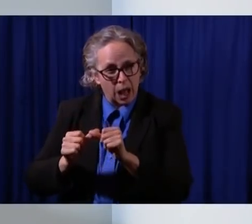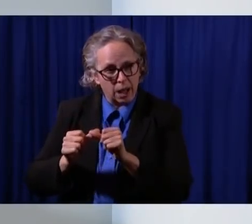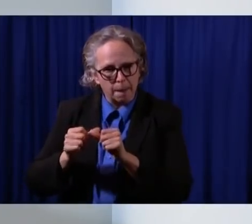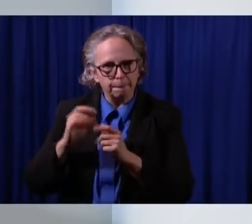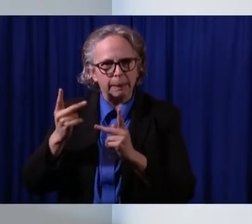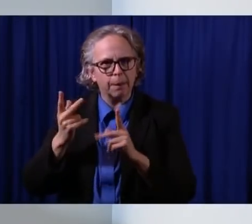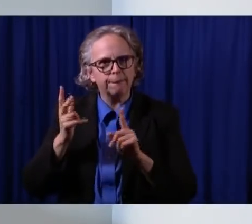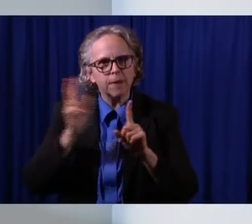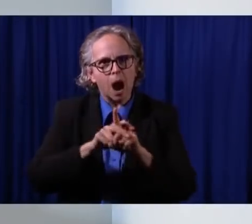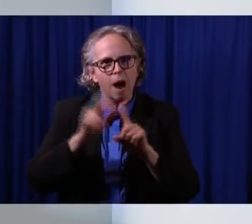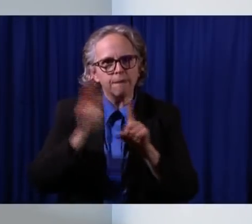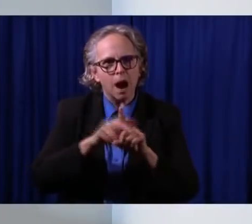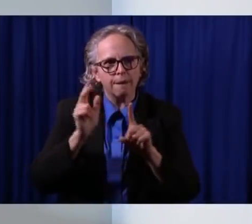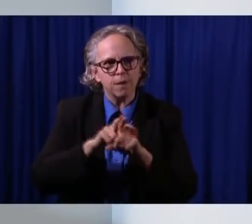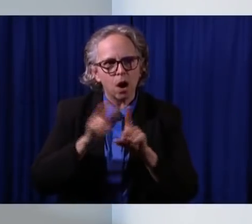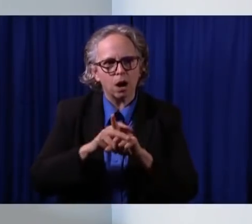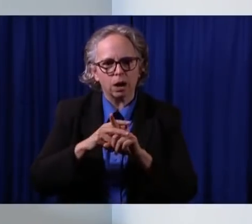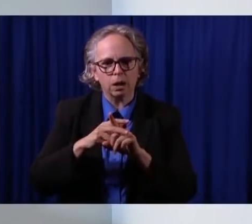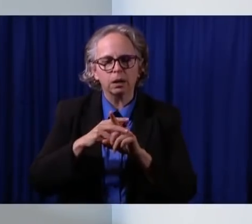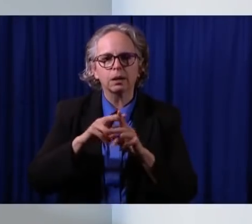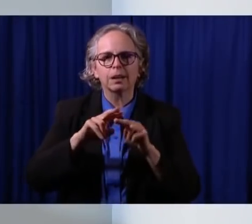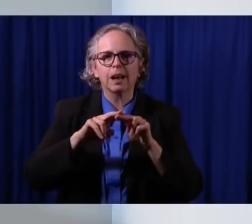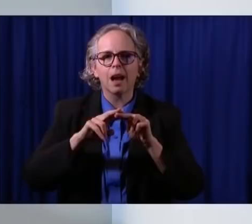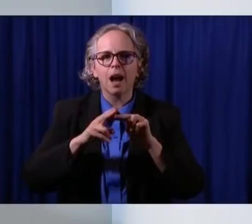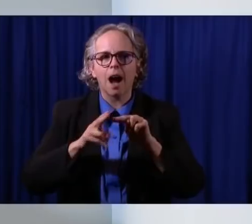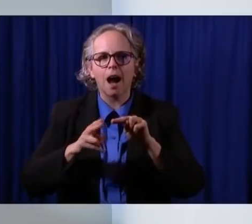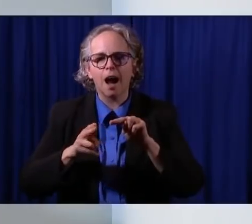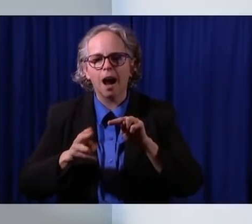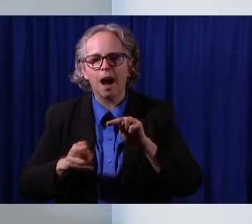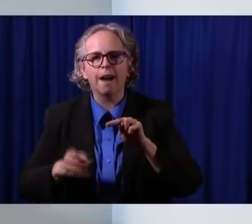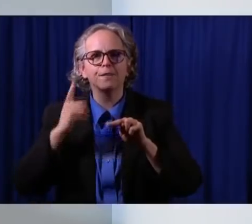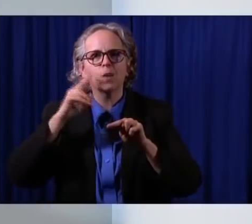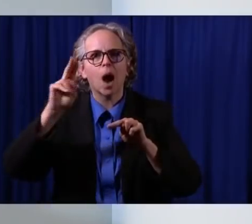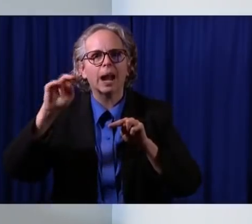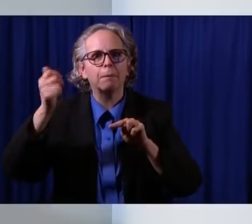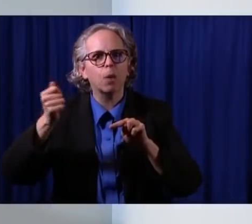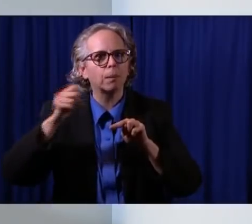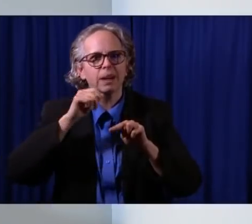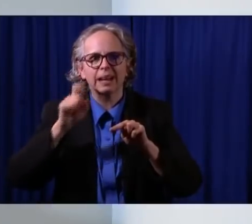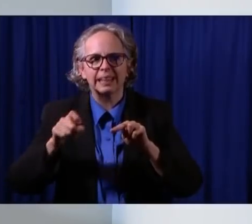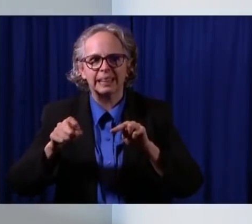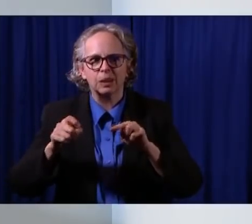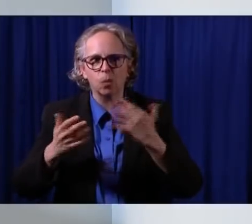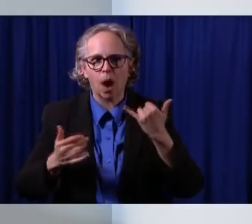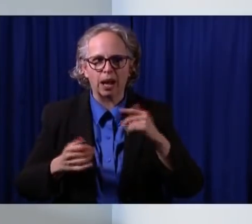SHOWING FOR THE SEVENTH STRAIGHT WEEK WE CONTINUE TO SEE WEEKLY CLAIMS FOR CONTINUED